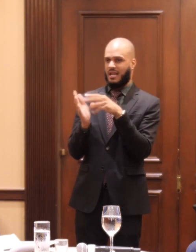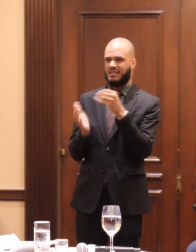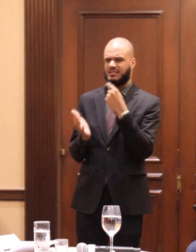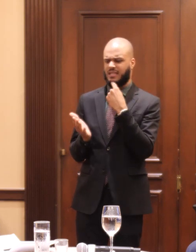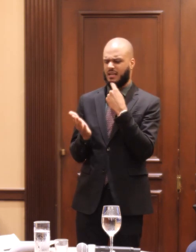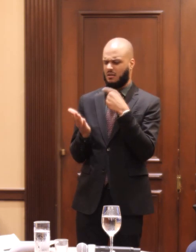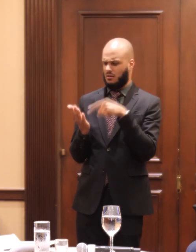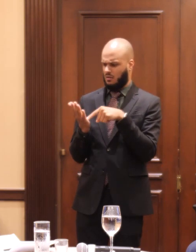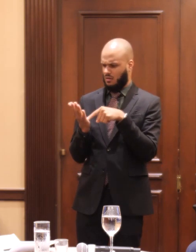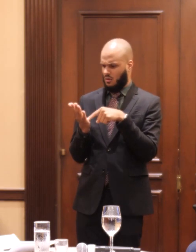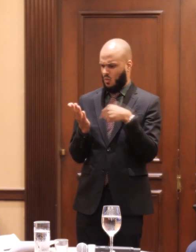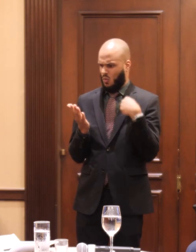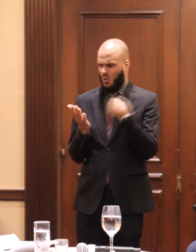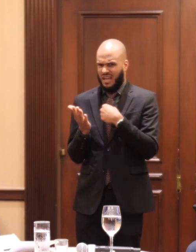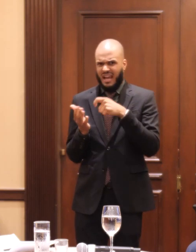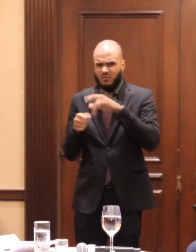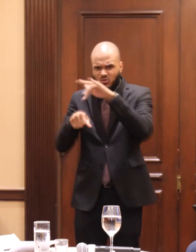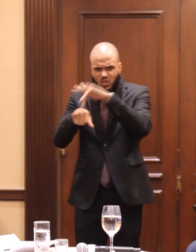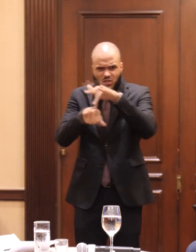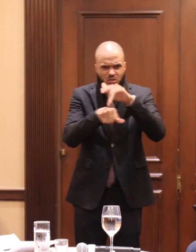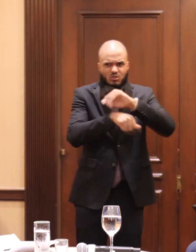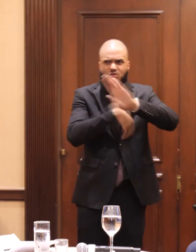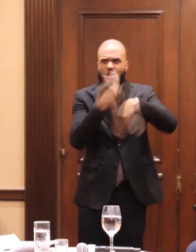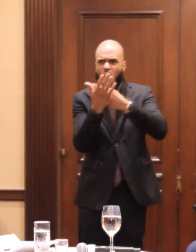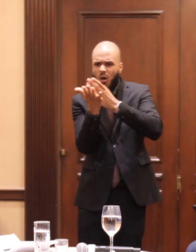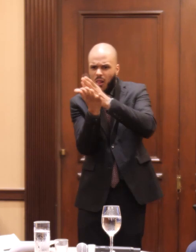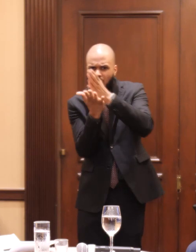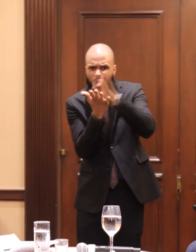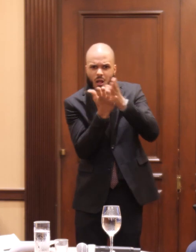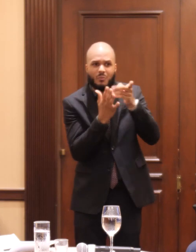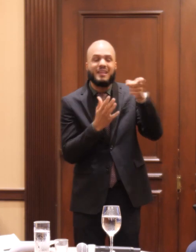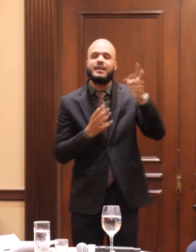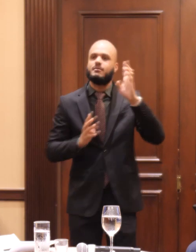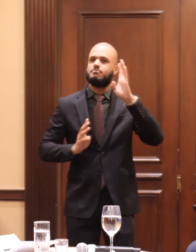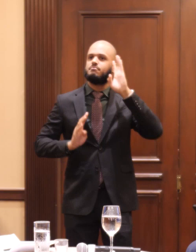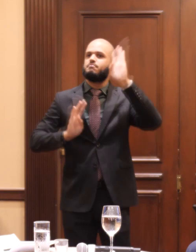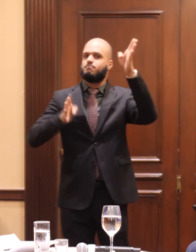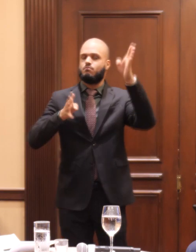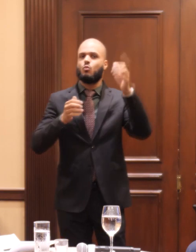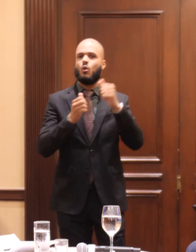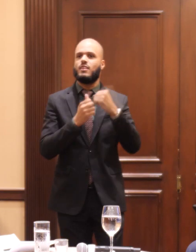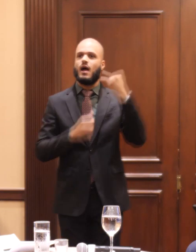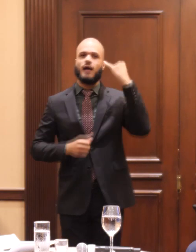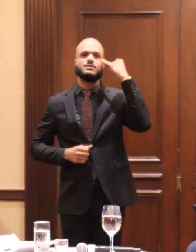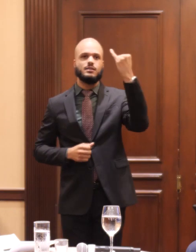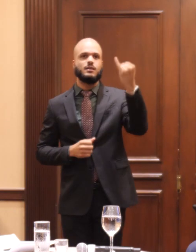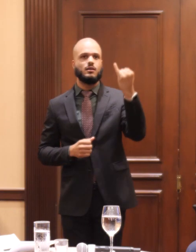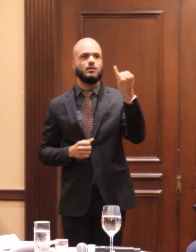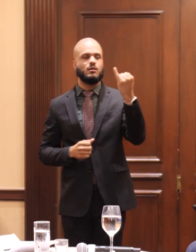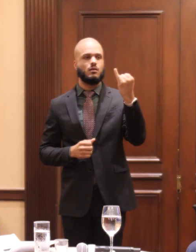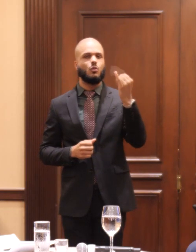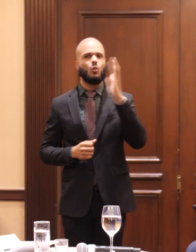do all areas,' is so he came up with the idea of we'll just come up we'll just do certain and